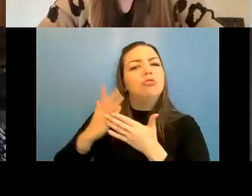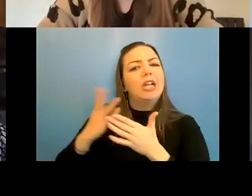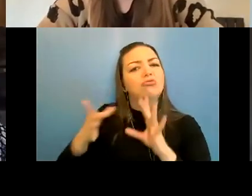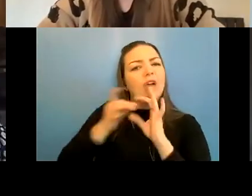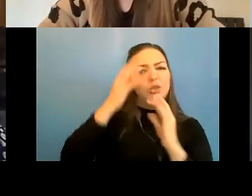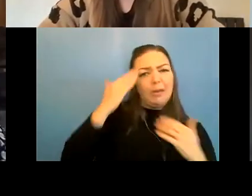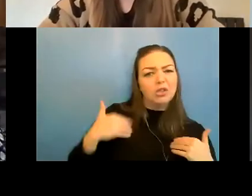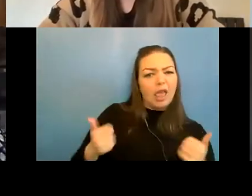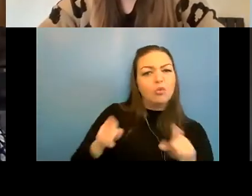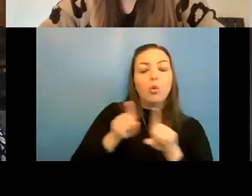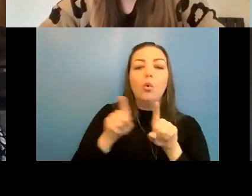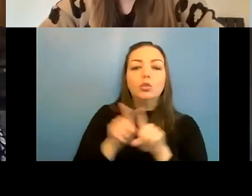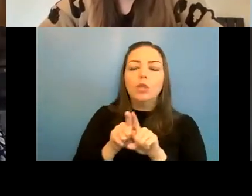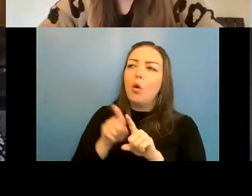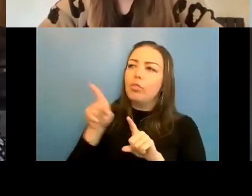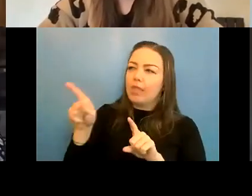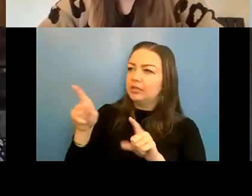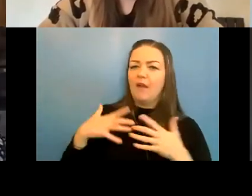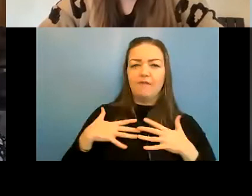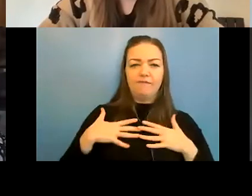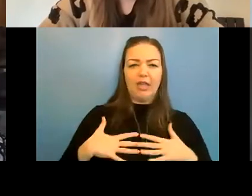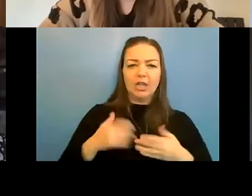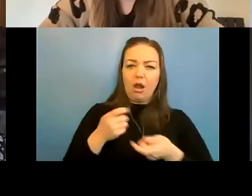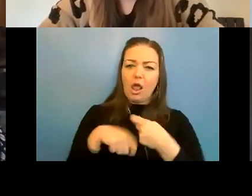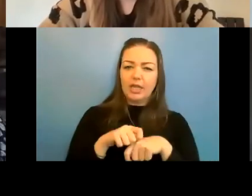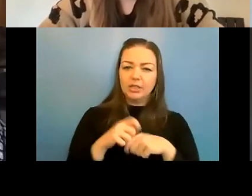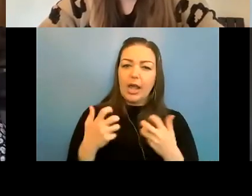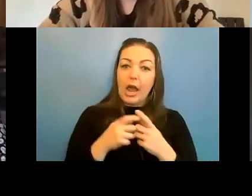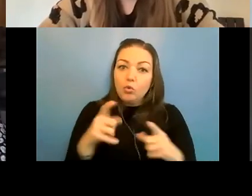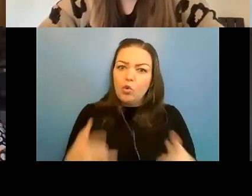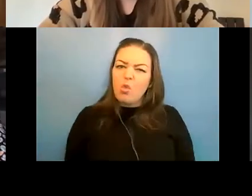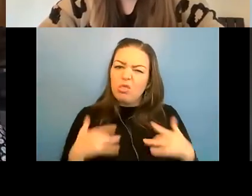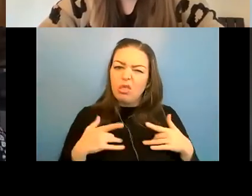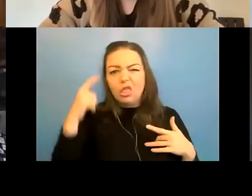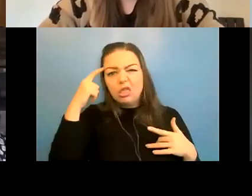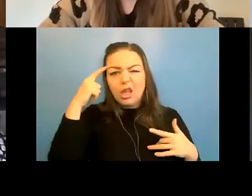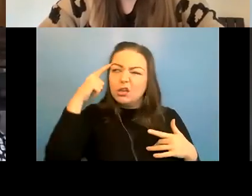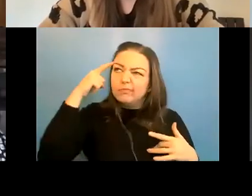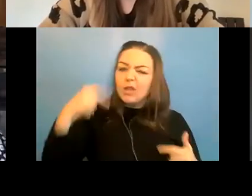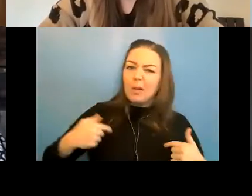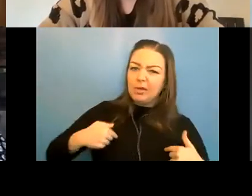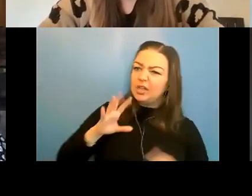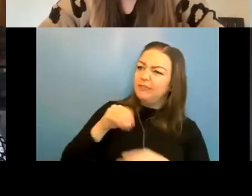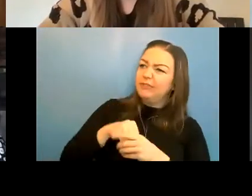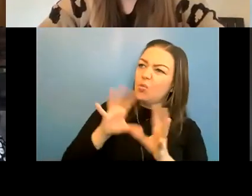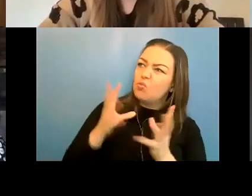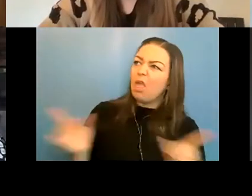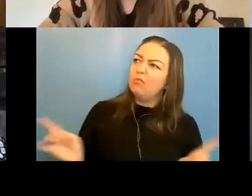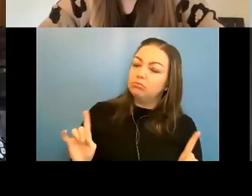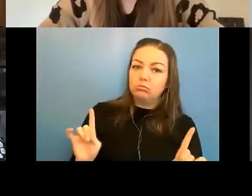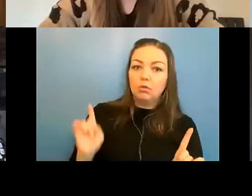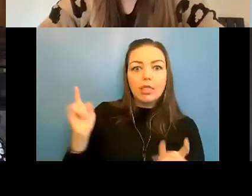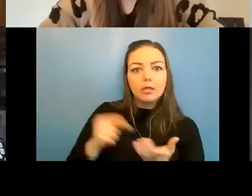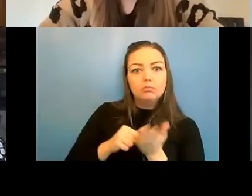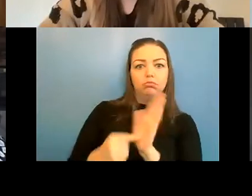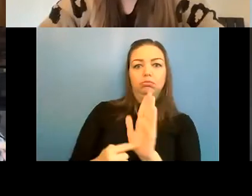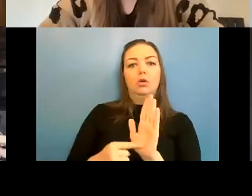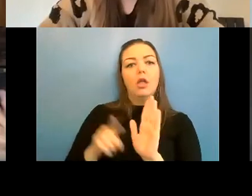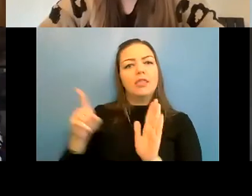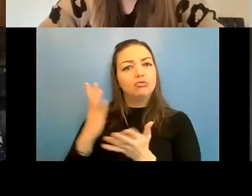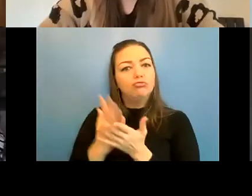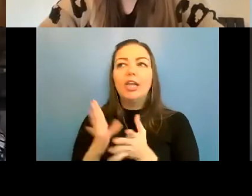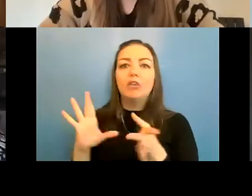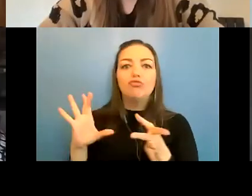That's amazing, that's really amazing and I do think it's a work about mental health, and about showing that physicallisation of how different people think about themselves within